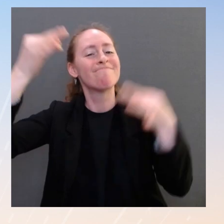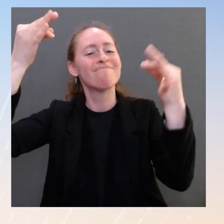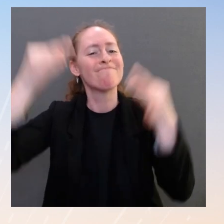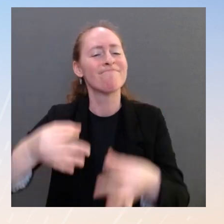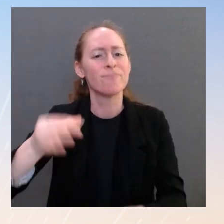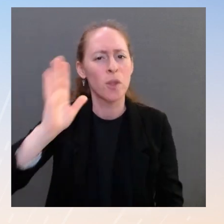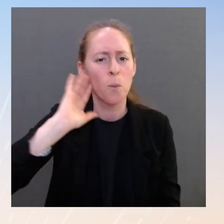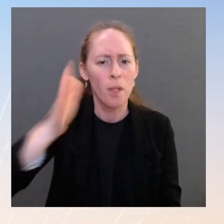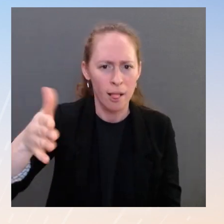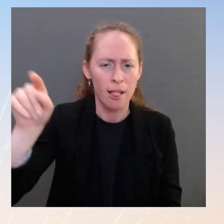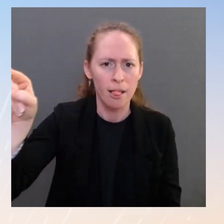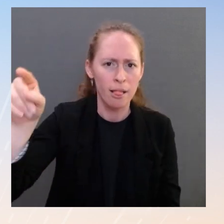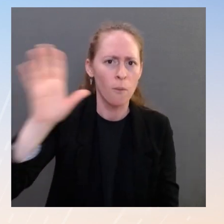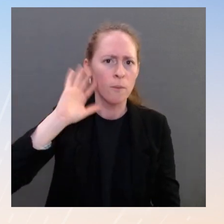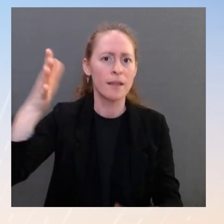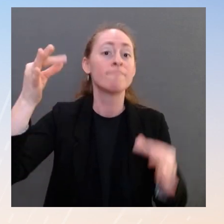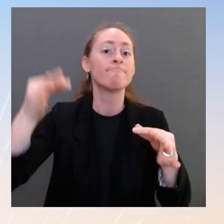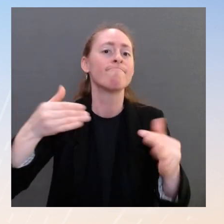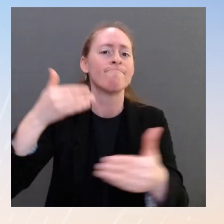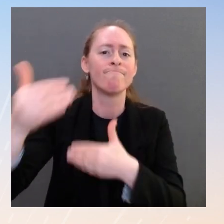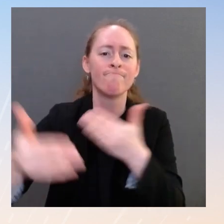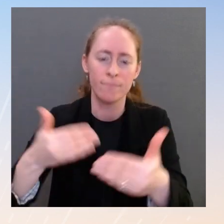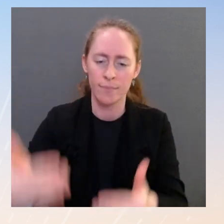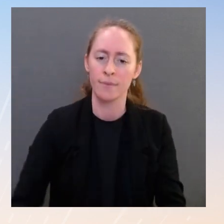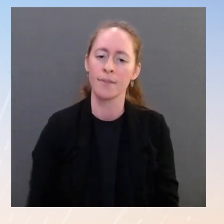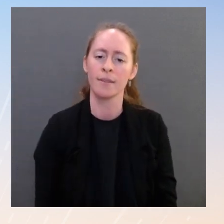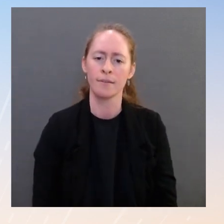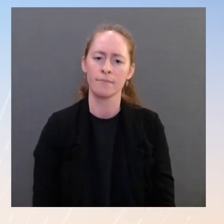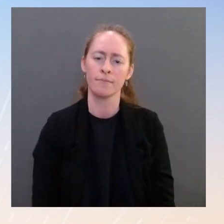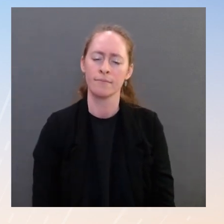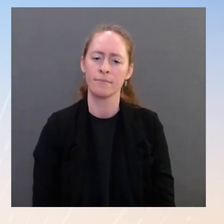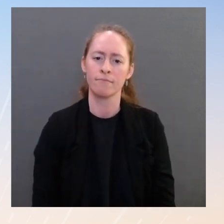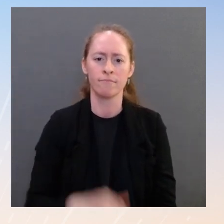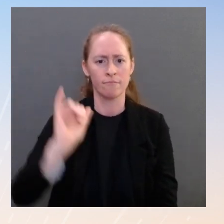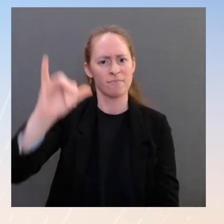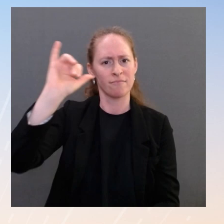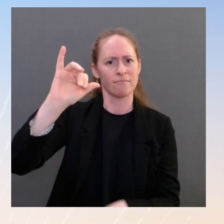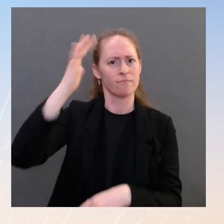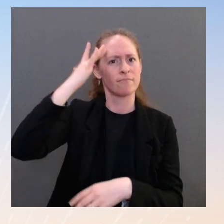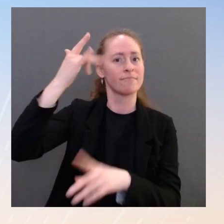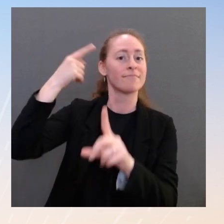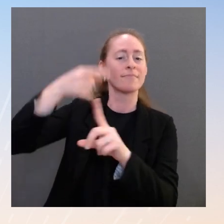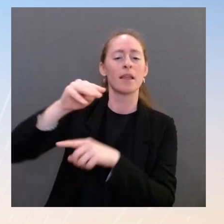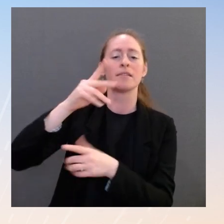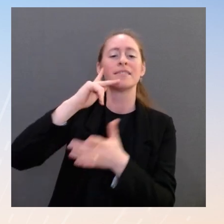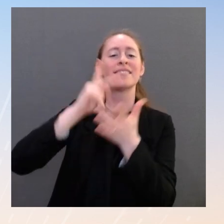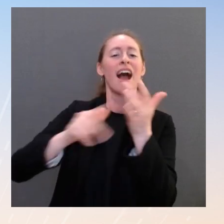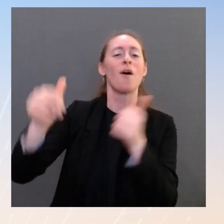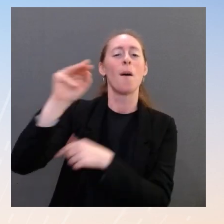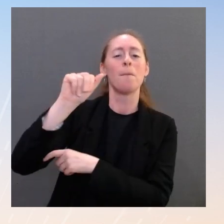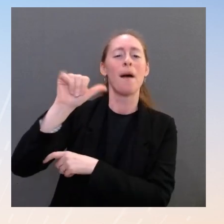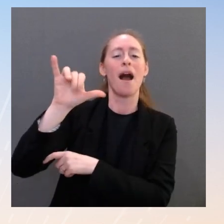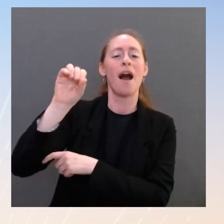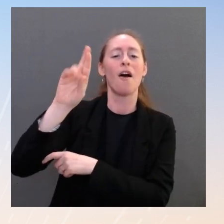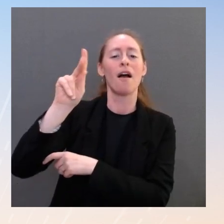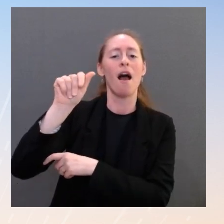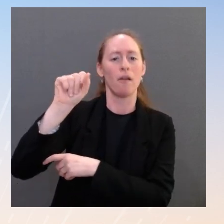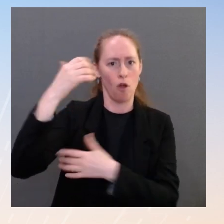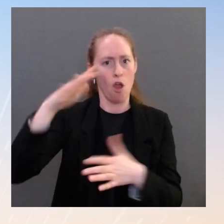This is why Secretary Mayorkas is on the Hill doing, I believe, four hearings, answering extensive questions from a range of members,